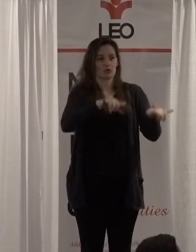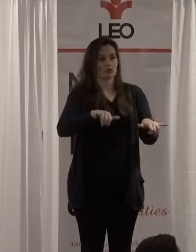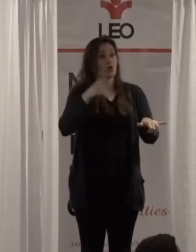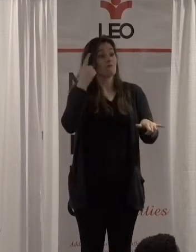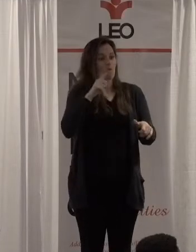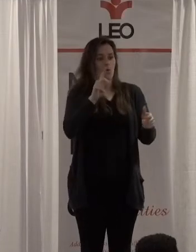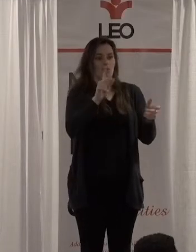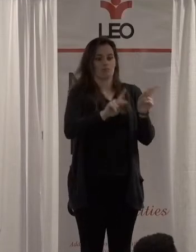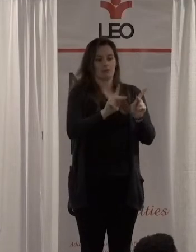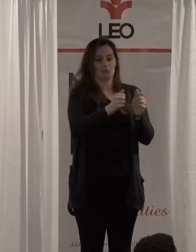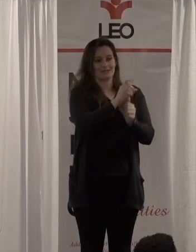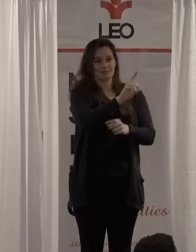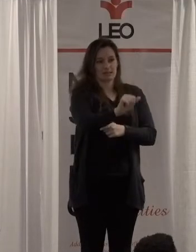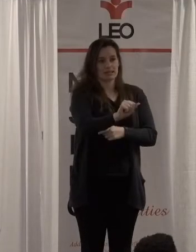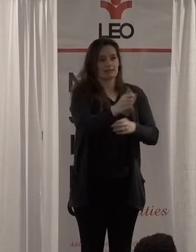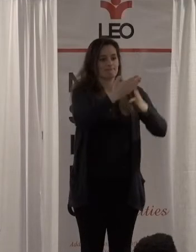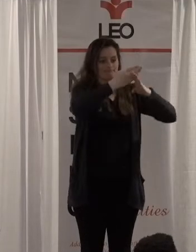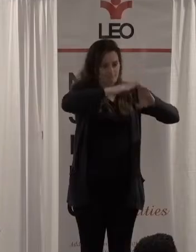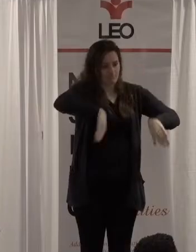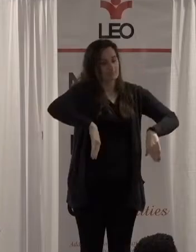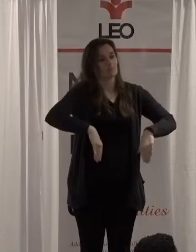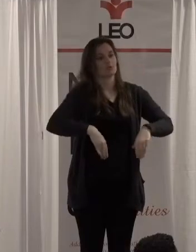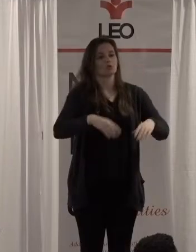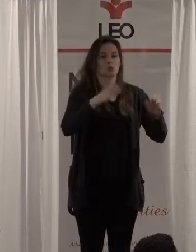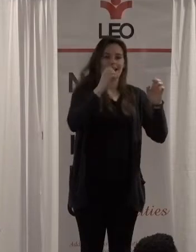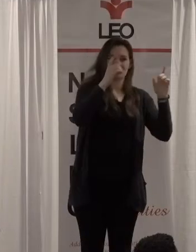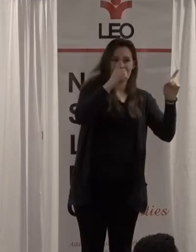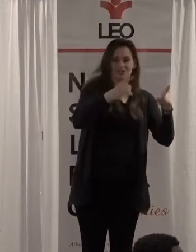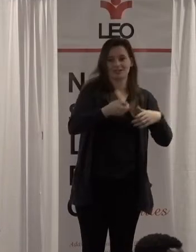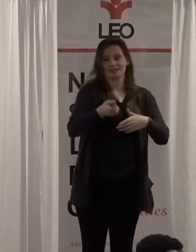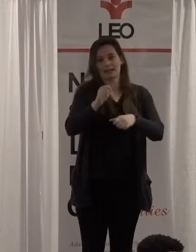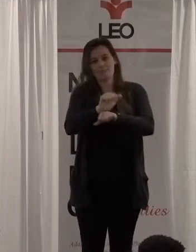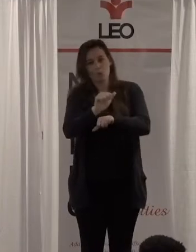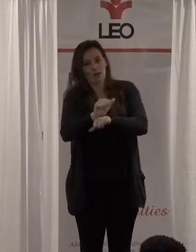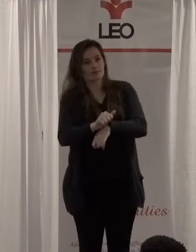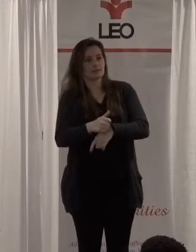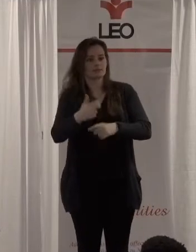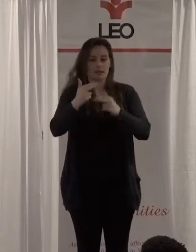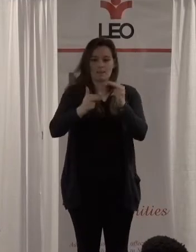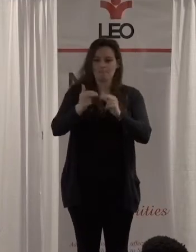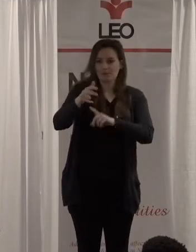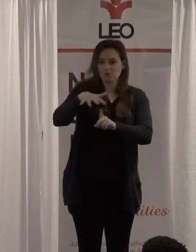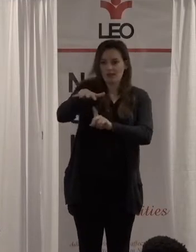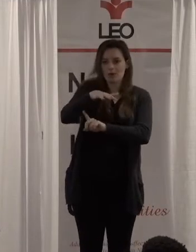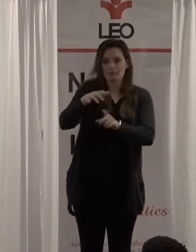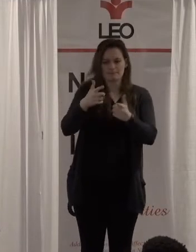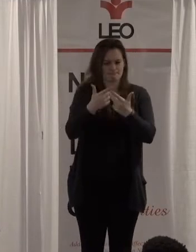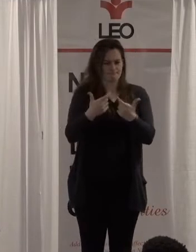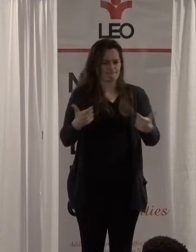IN EDUCATION, EMPLOYMENT, THE BUILT ENVIRONMENT, AND MANY OTHER AREAS.